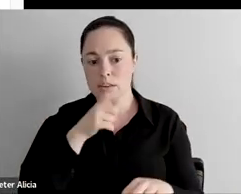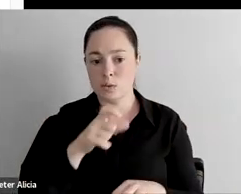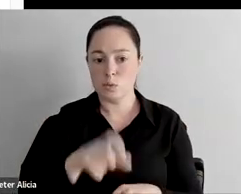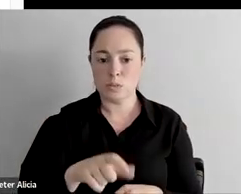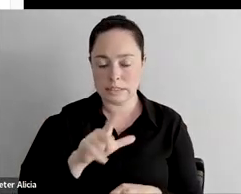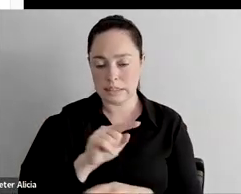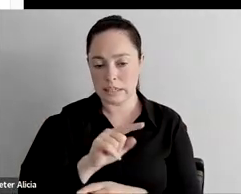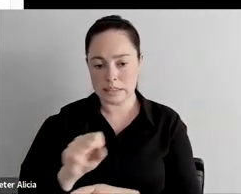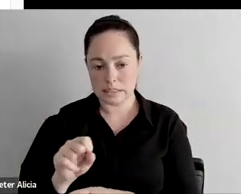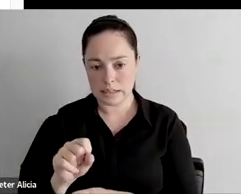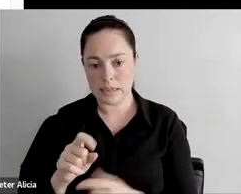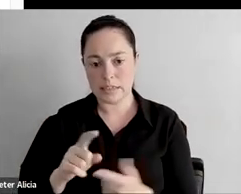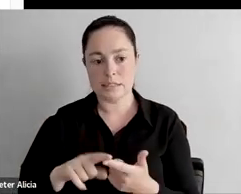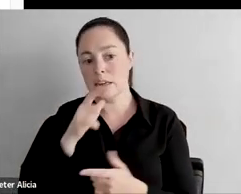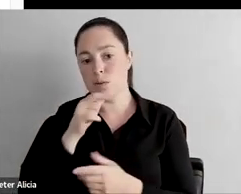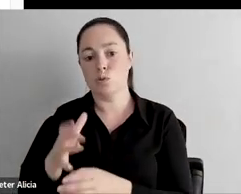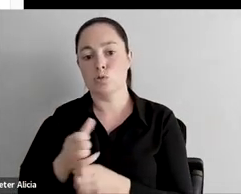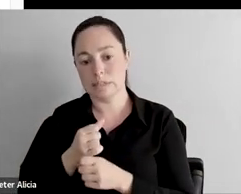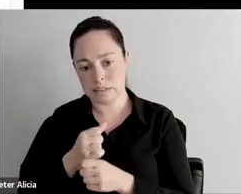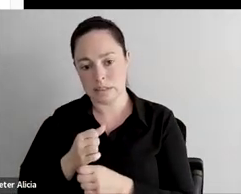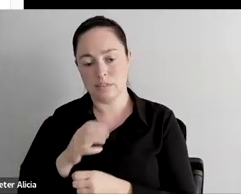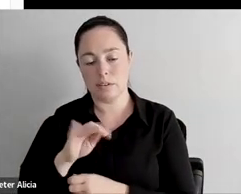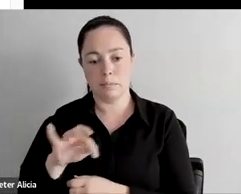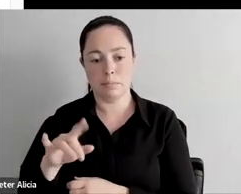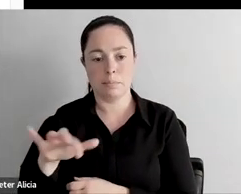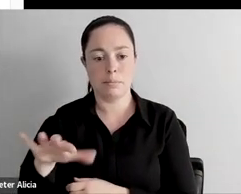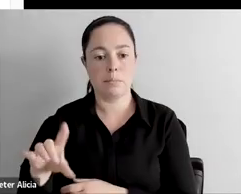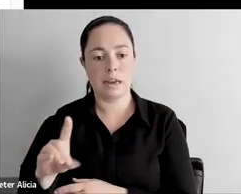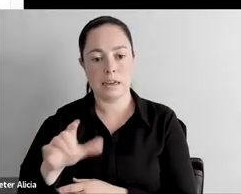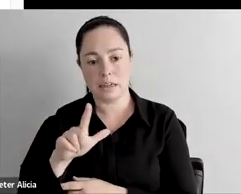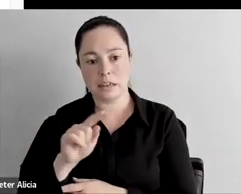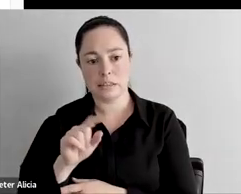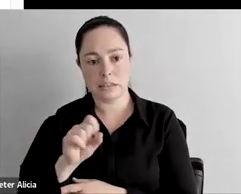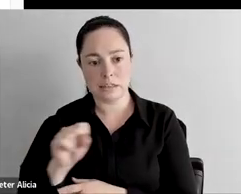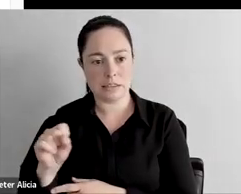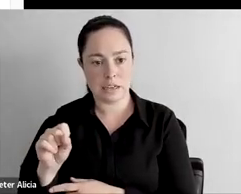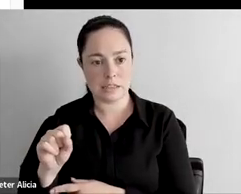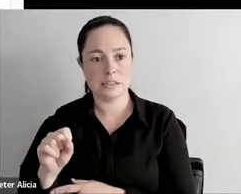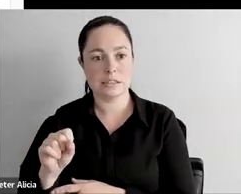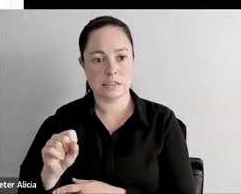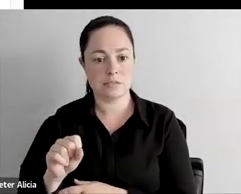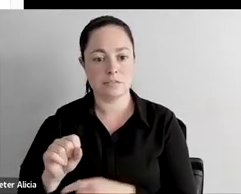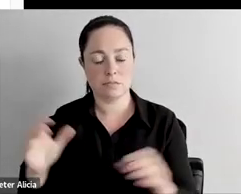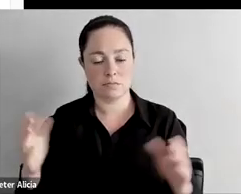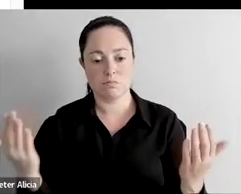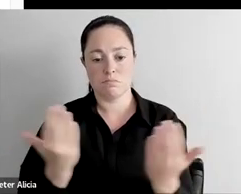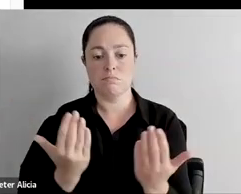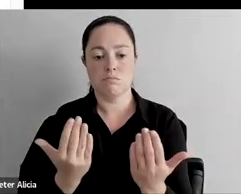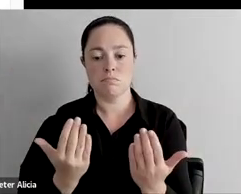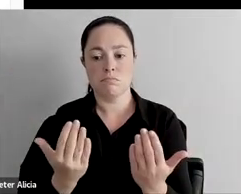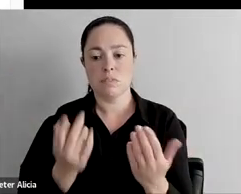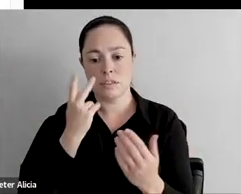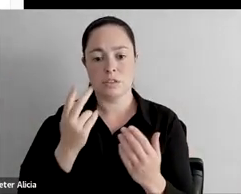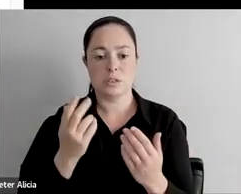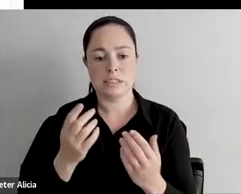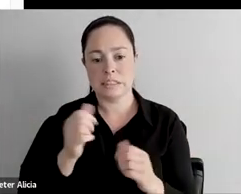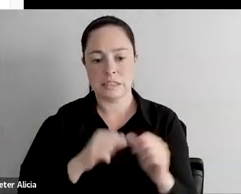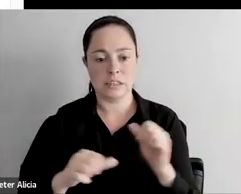and who receives Medicaid LTSS dashboards next to each other. So I pulled up here who needs